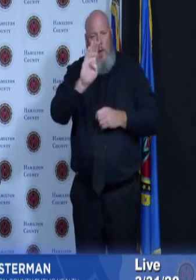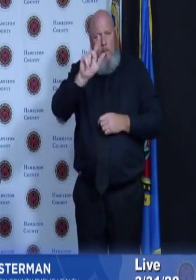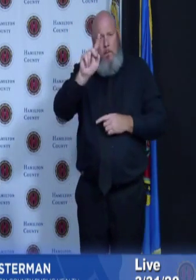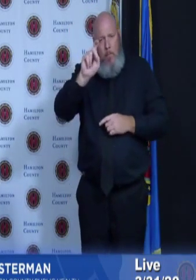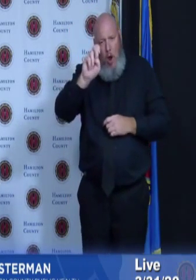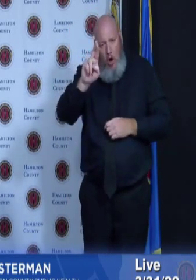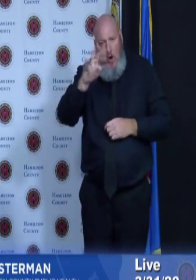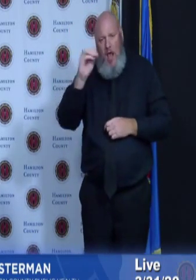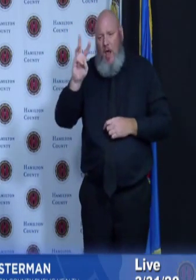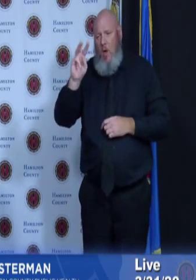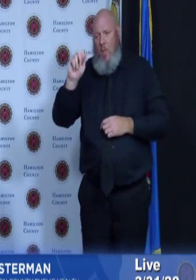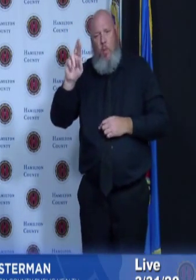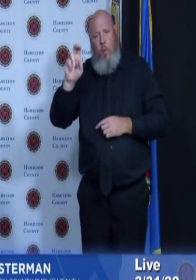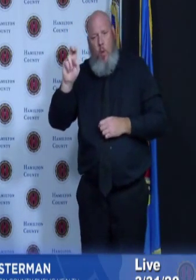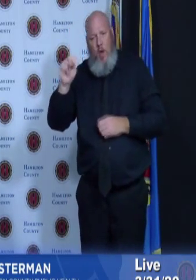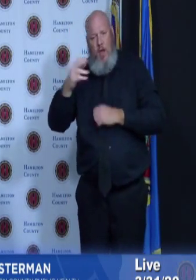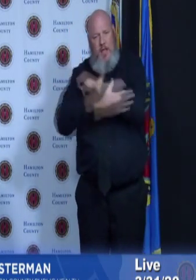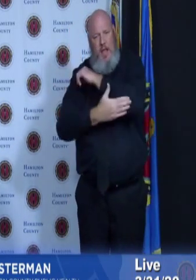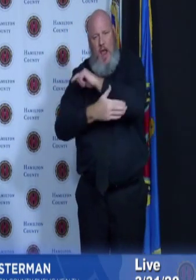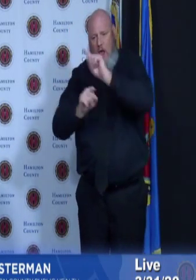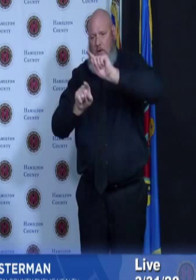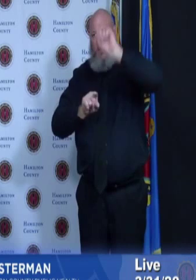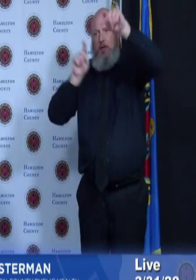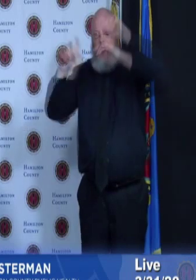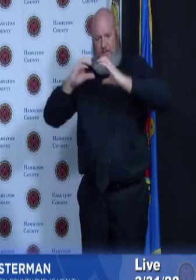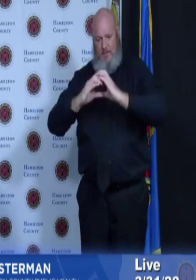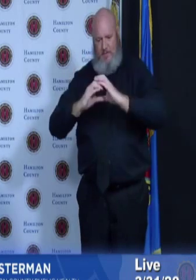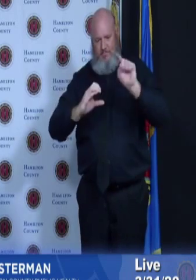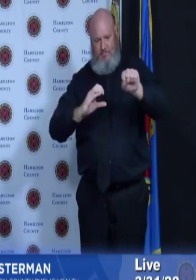we continued to see less calls I encourage anyone with a concern you can